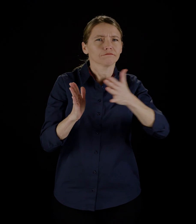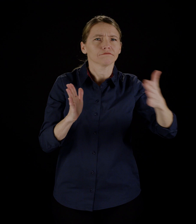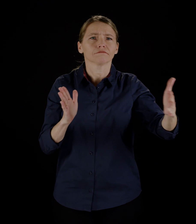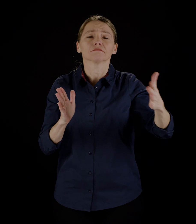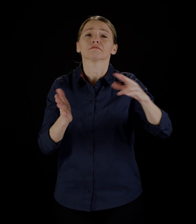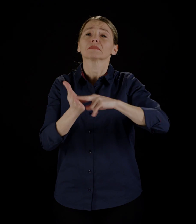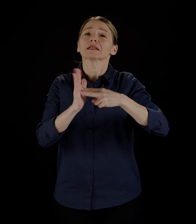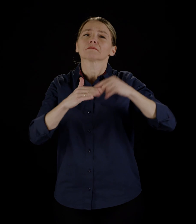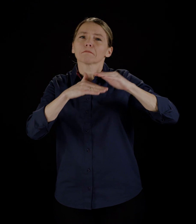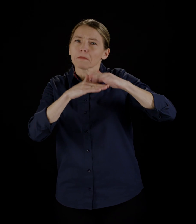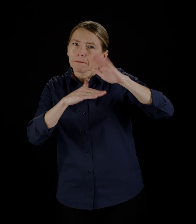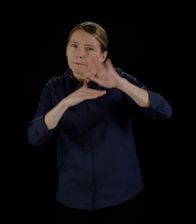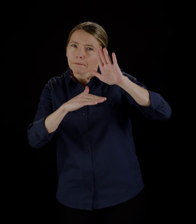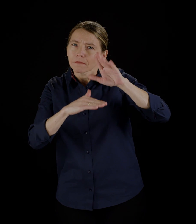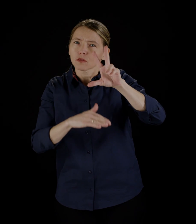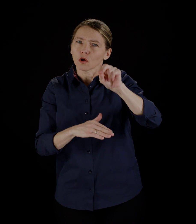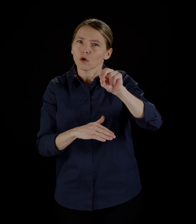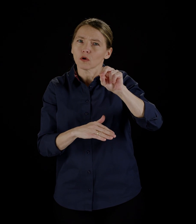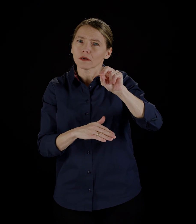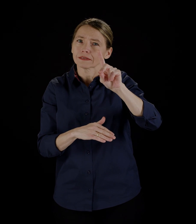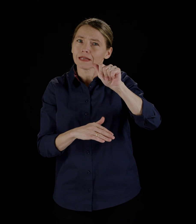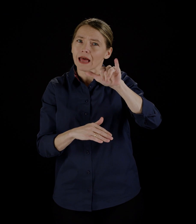to determine whether the service meets their needs.